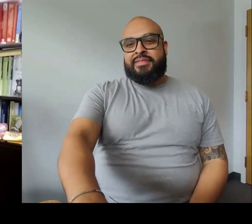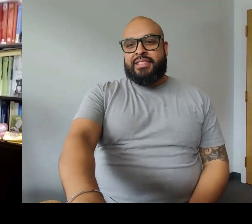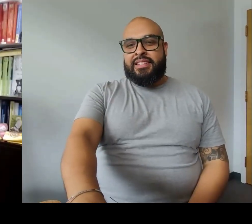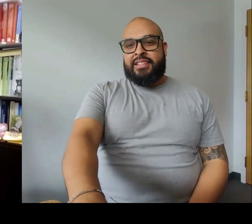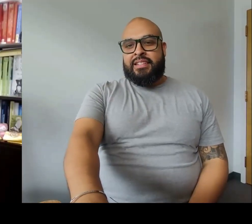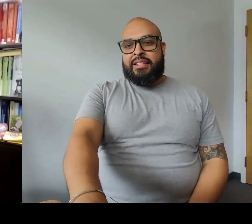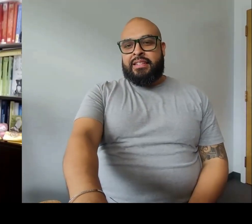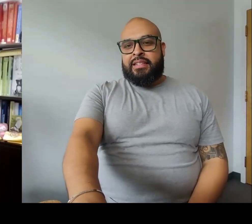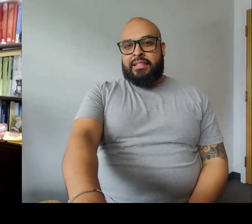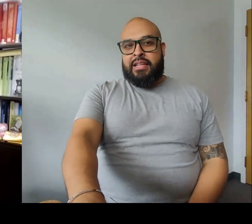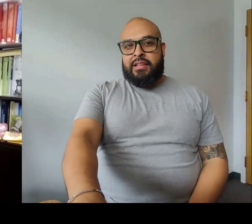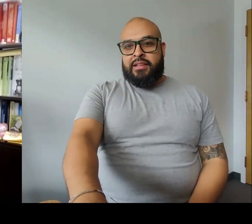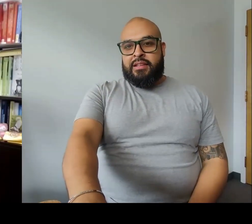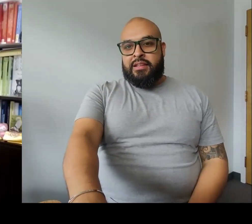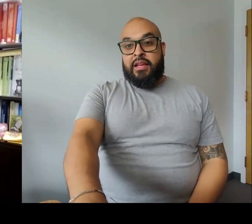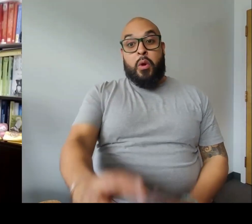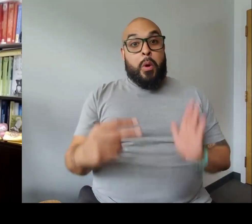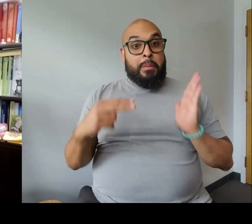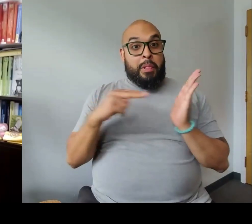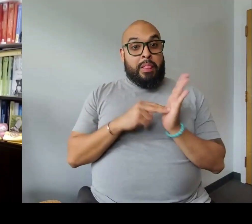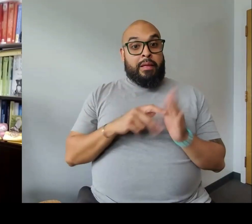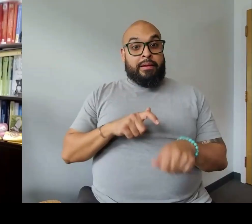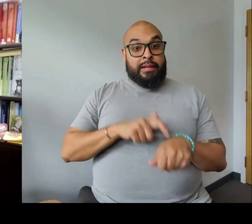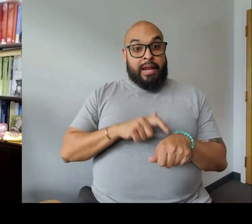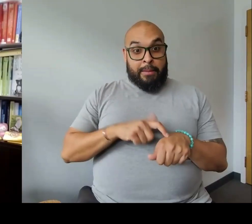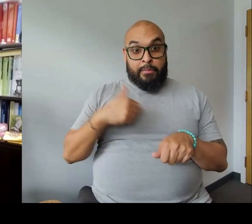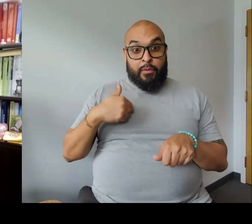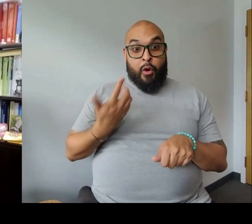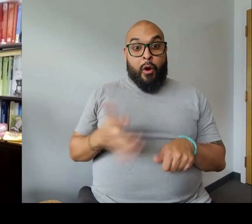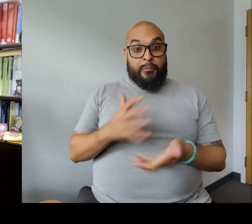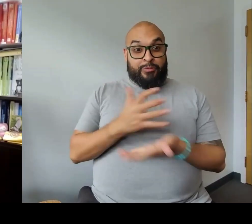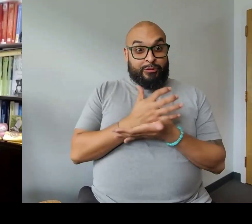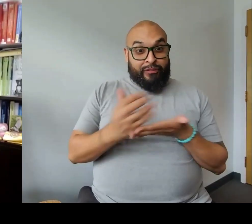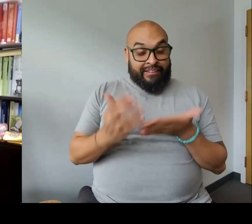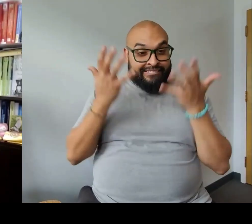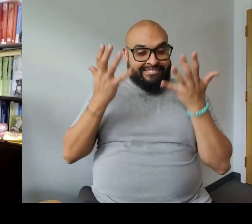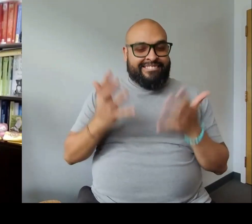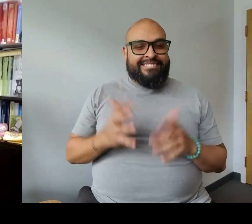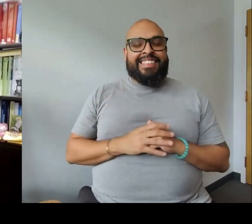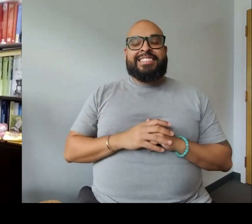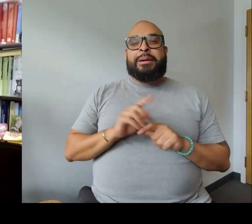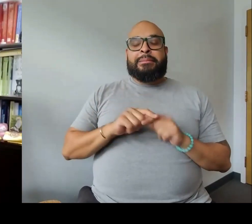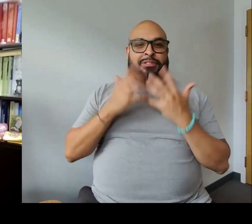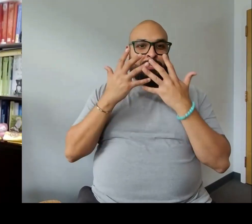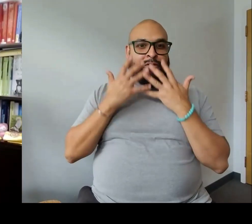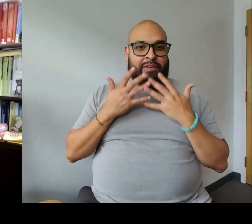Looking at the time and I see that I'm already out of time because so unfortunately I won't show any videos.